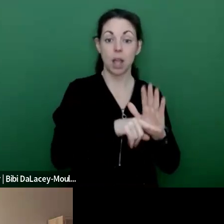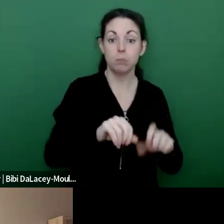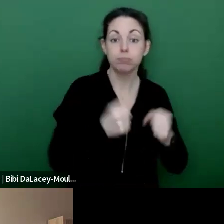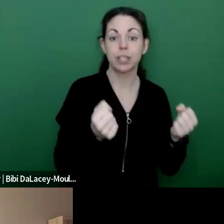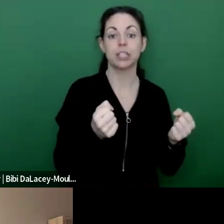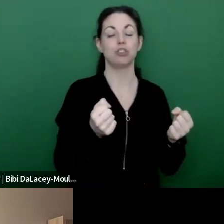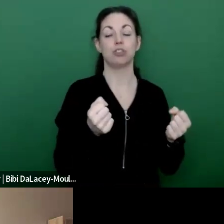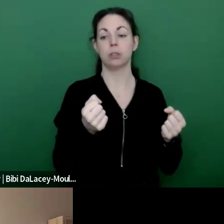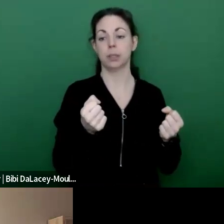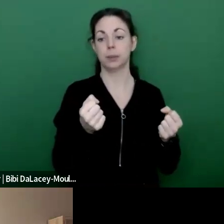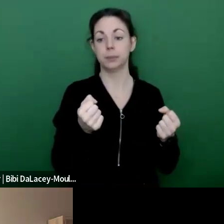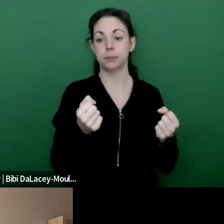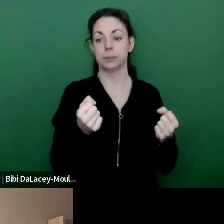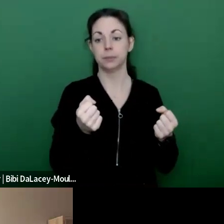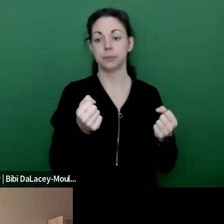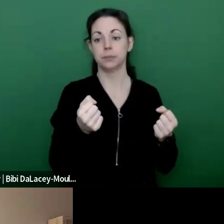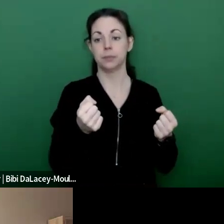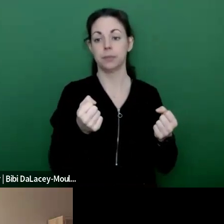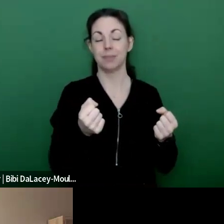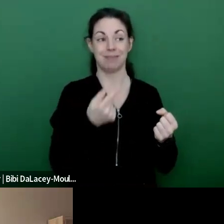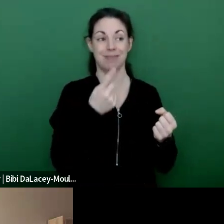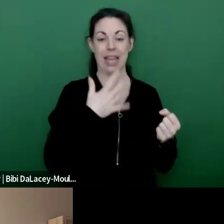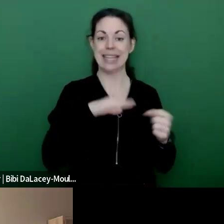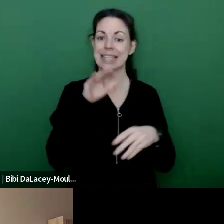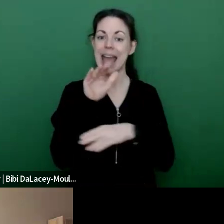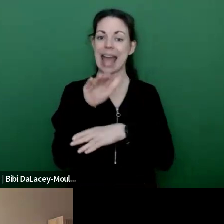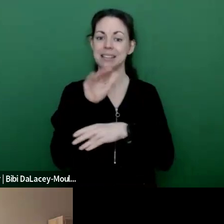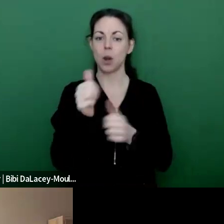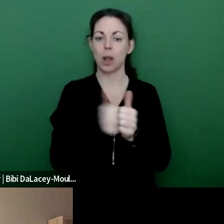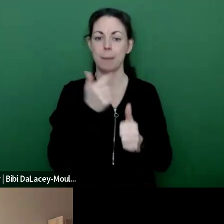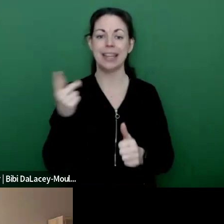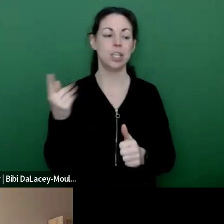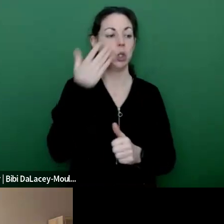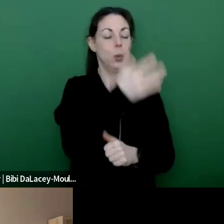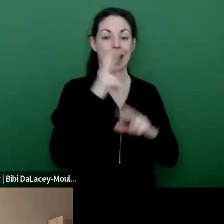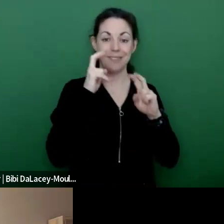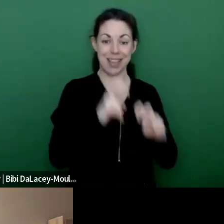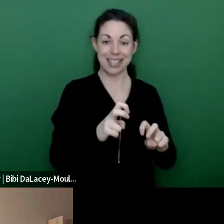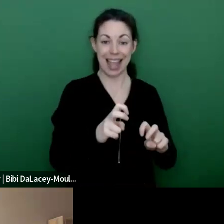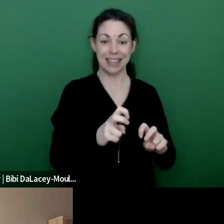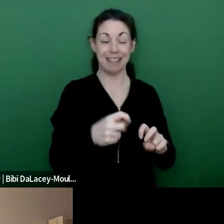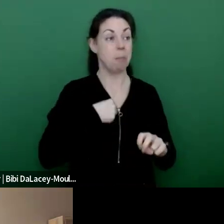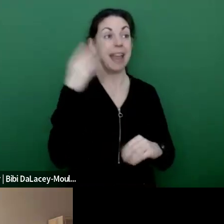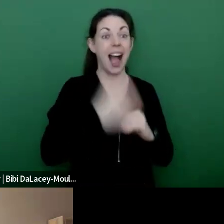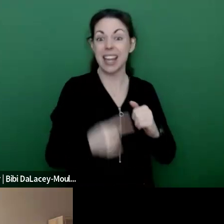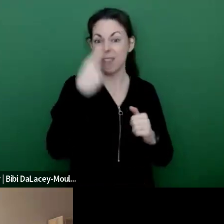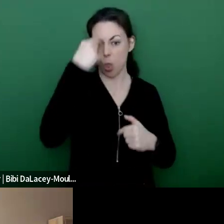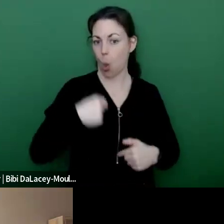stated as having occurred somewhere and someone needs to go and look into it. And I never thought that I'd look at that. I always thought that would be quite negative and challenging